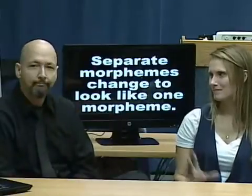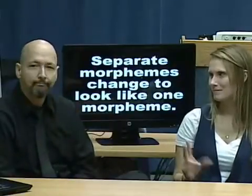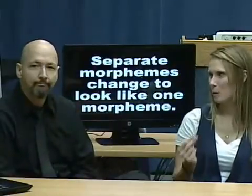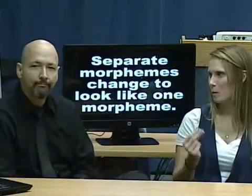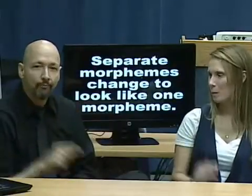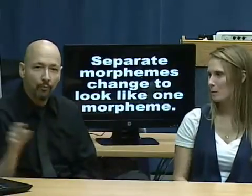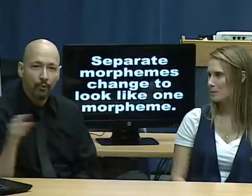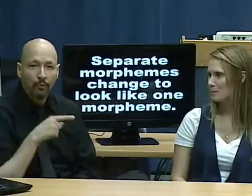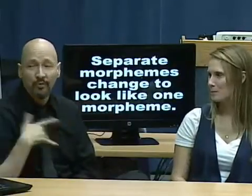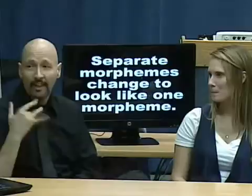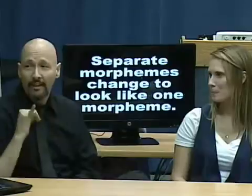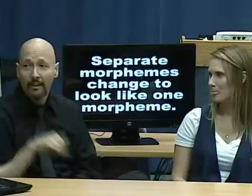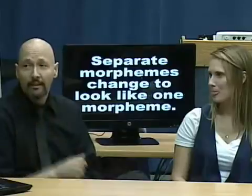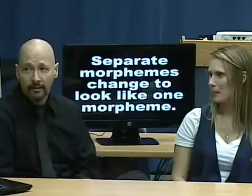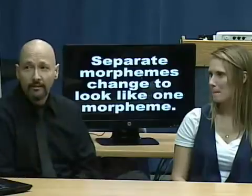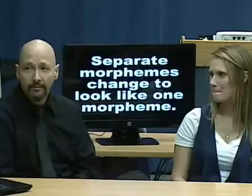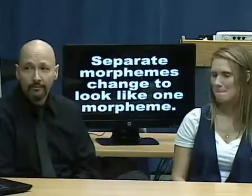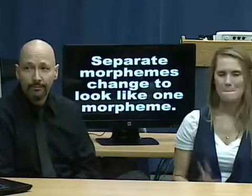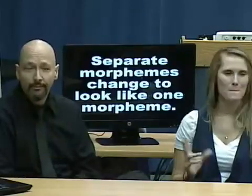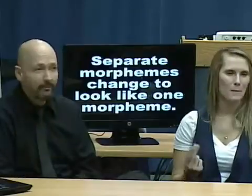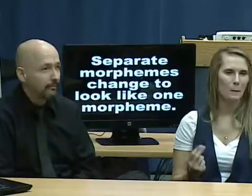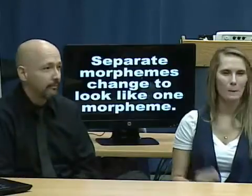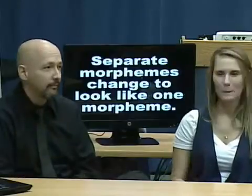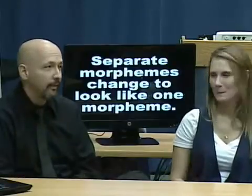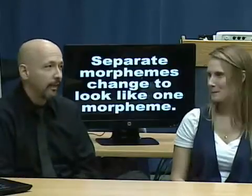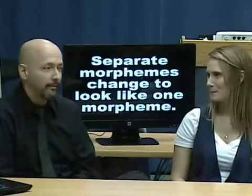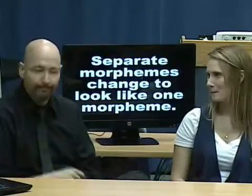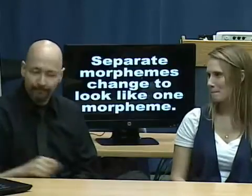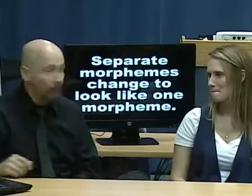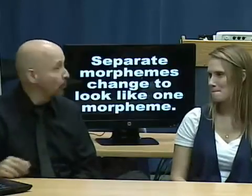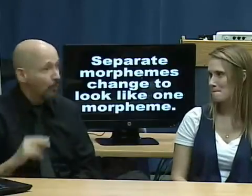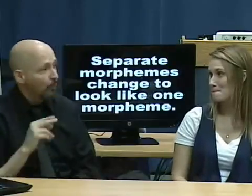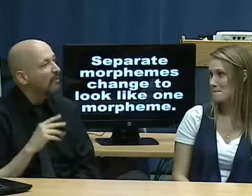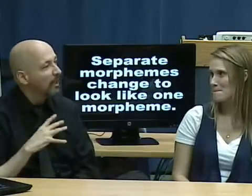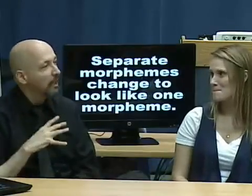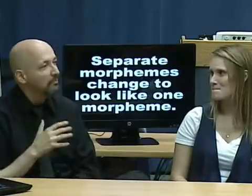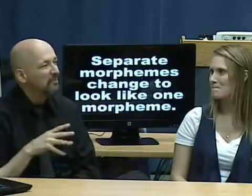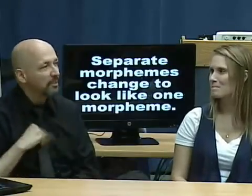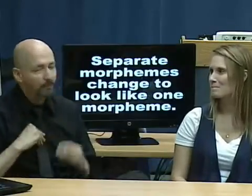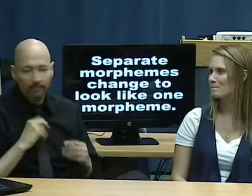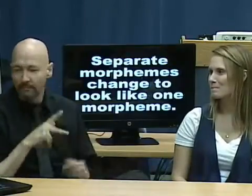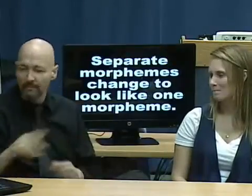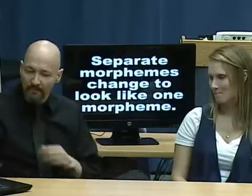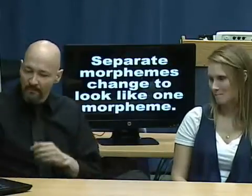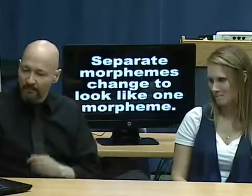Nope. You all feel like that. No. No? That's fine. I accept it. OK.